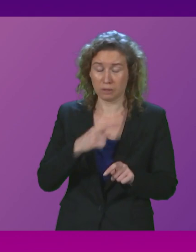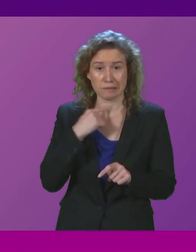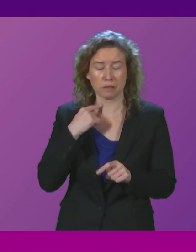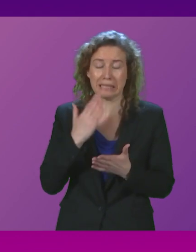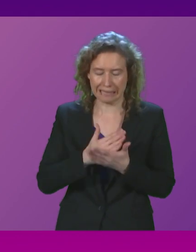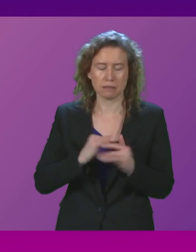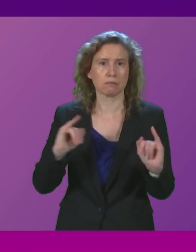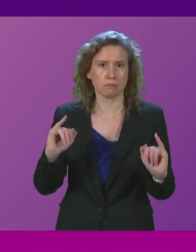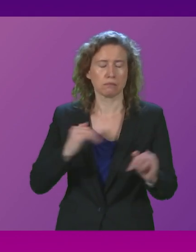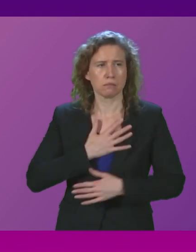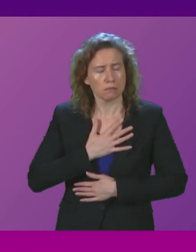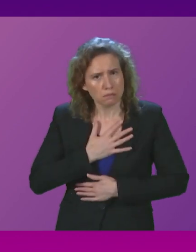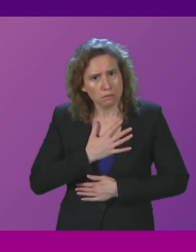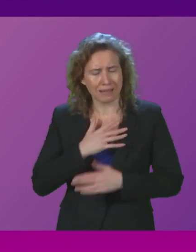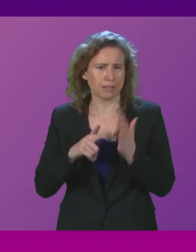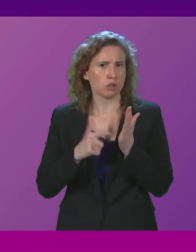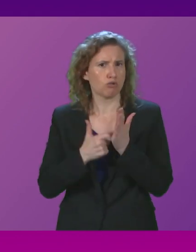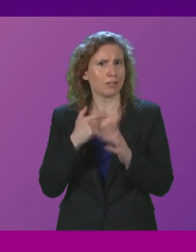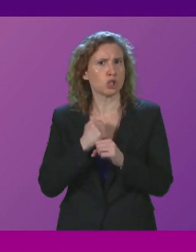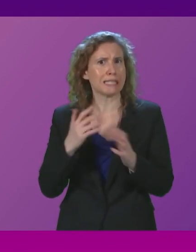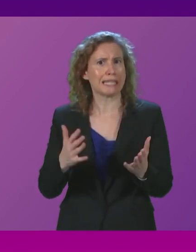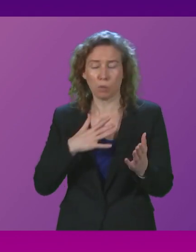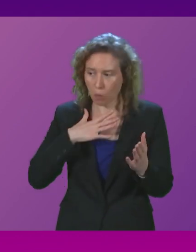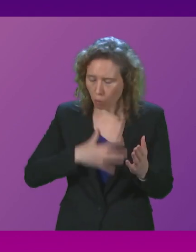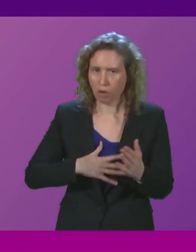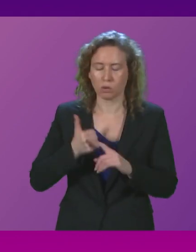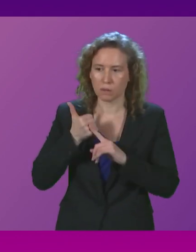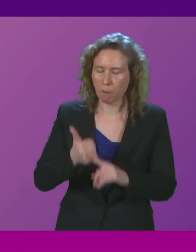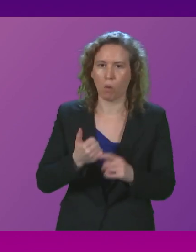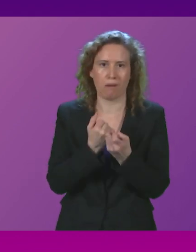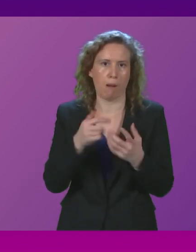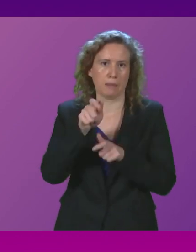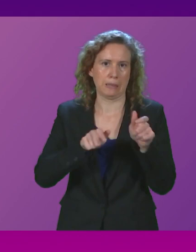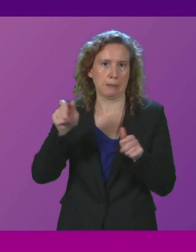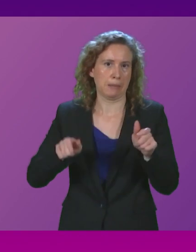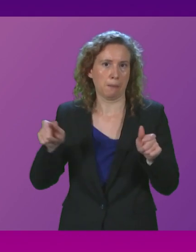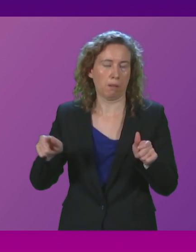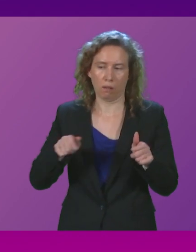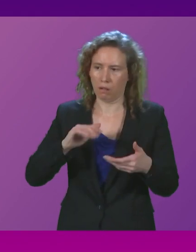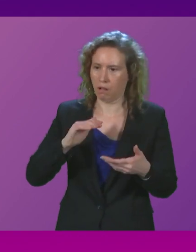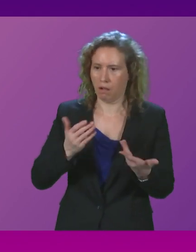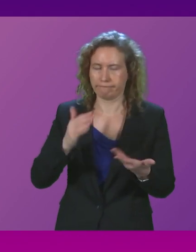Obviously, we want to take and support steps to reduce the number of suicides in Scotland.